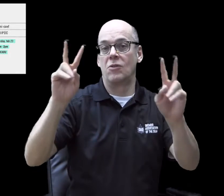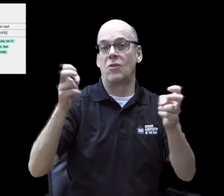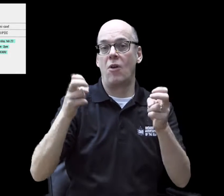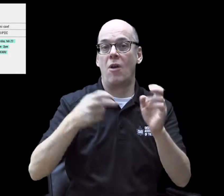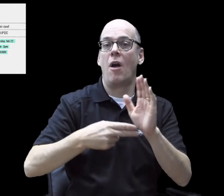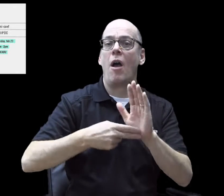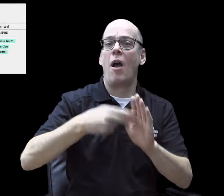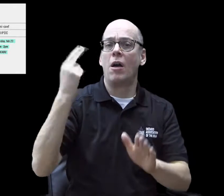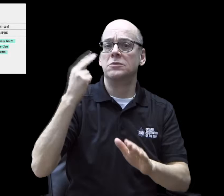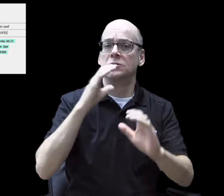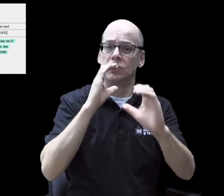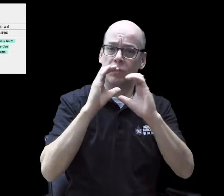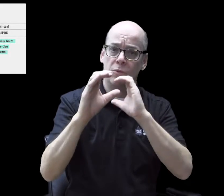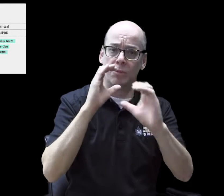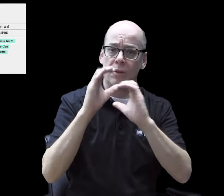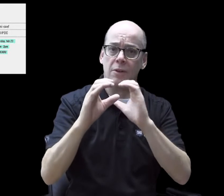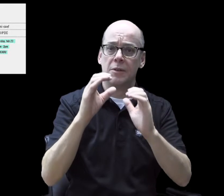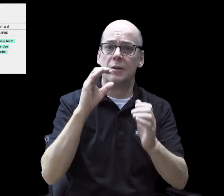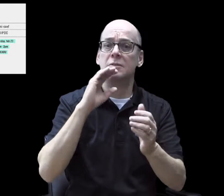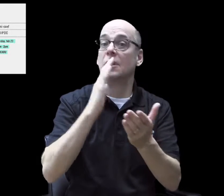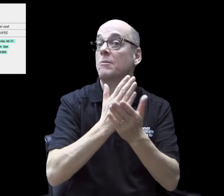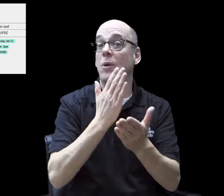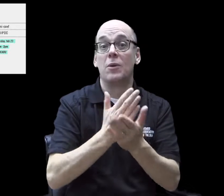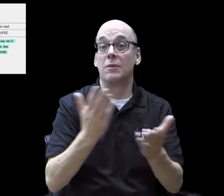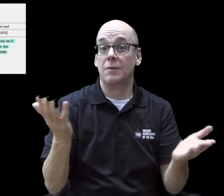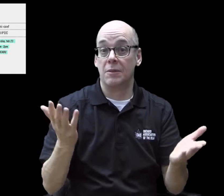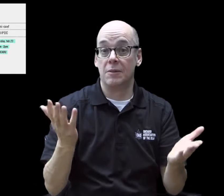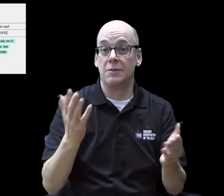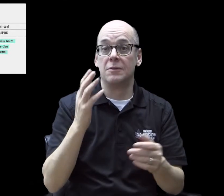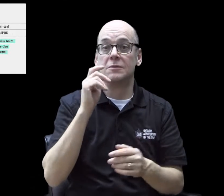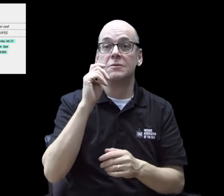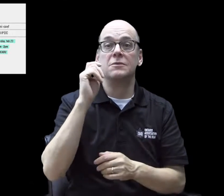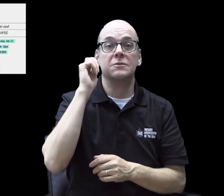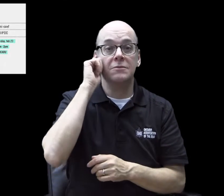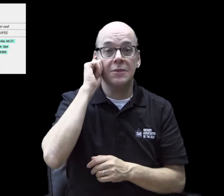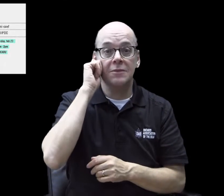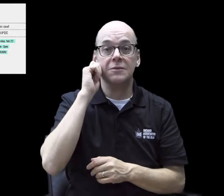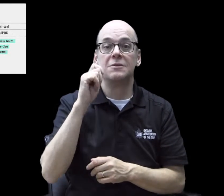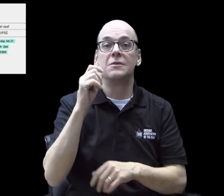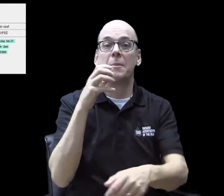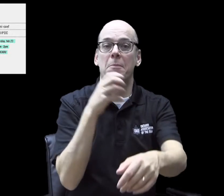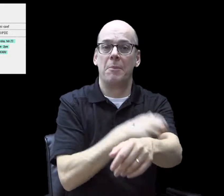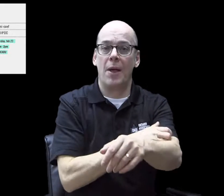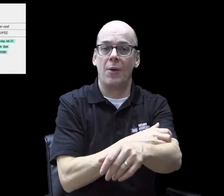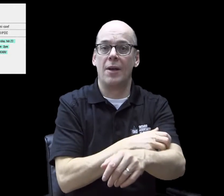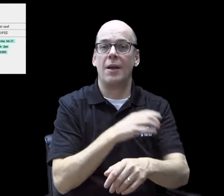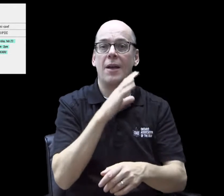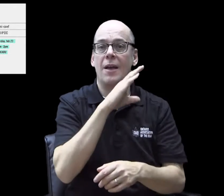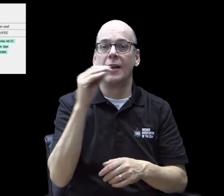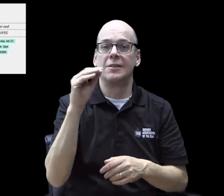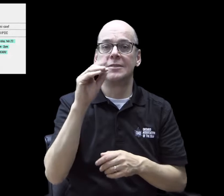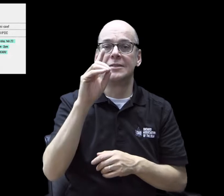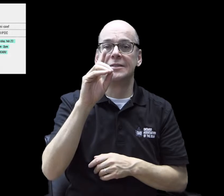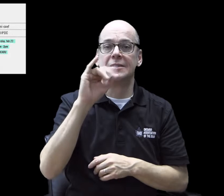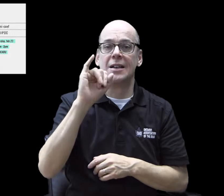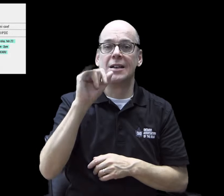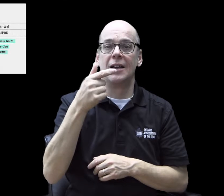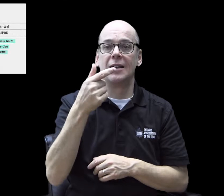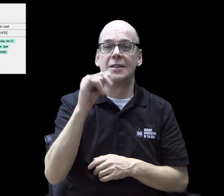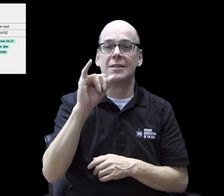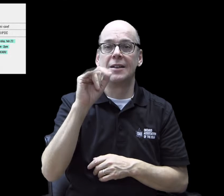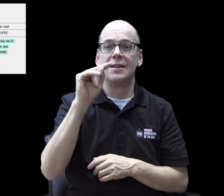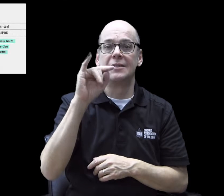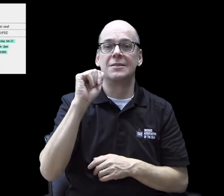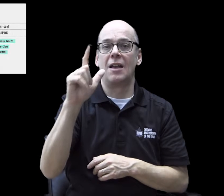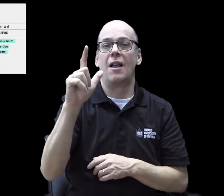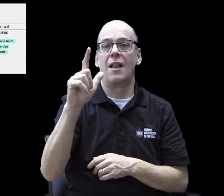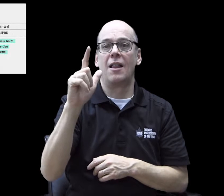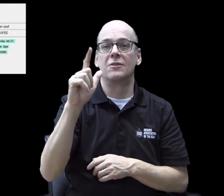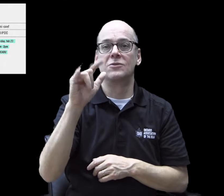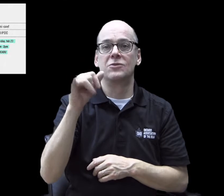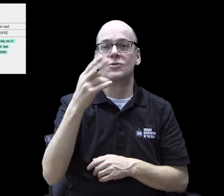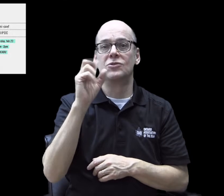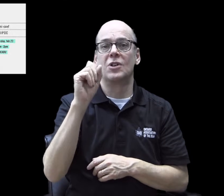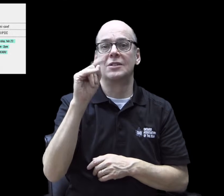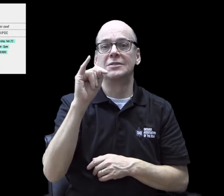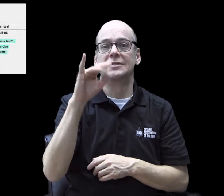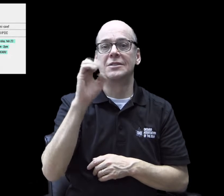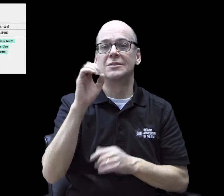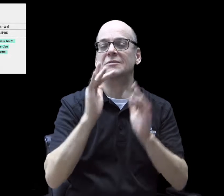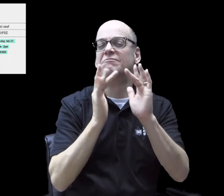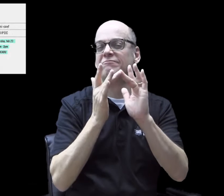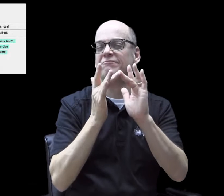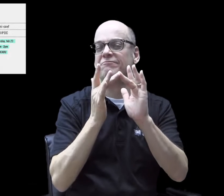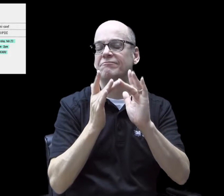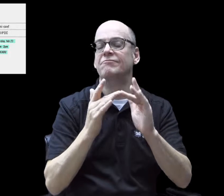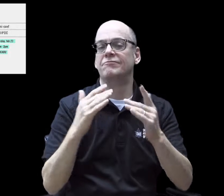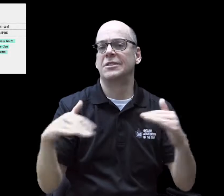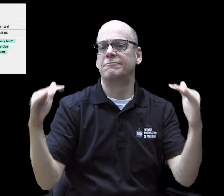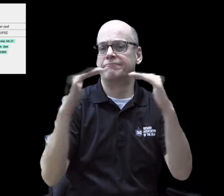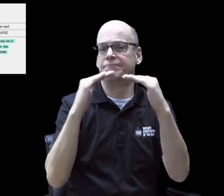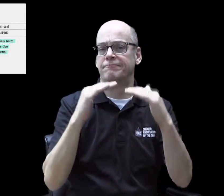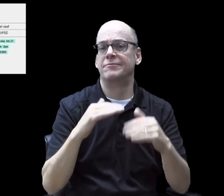"Honest Conversations: Race, Power, & Digital Justice."